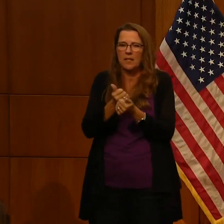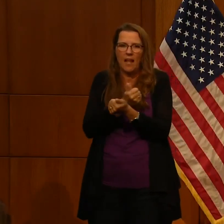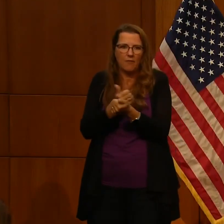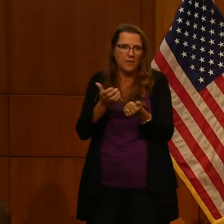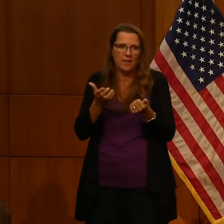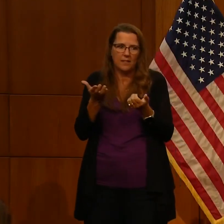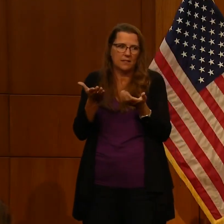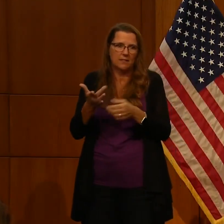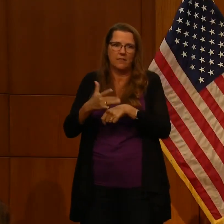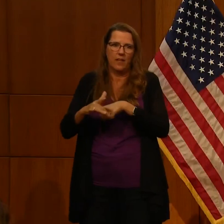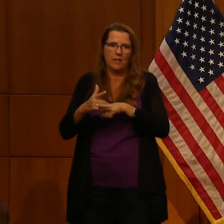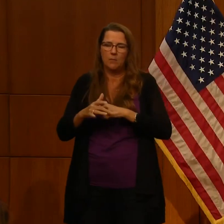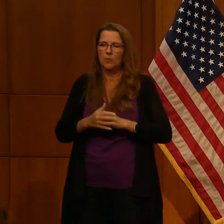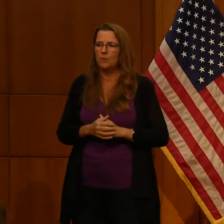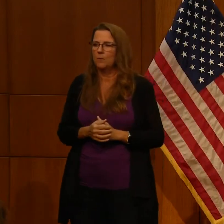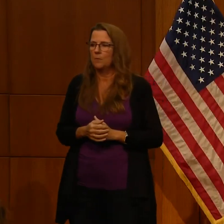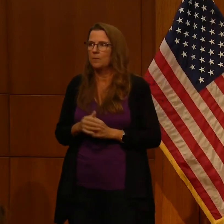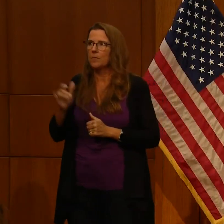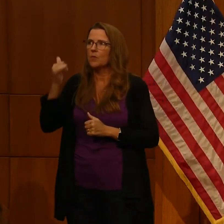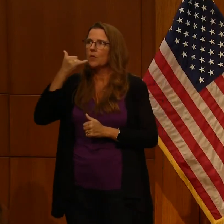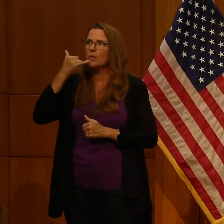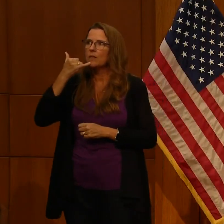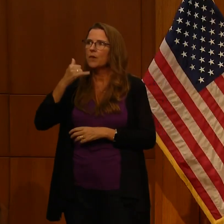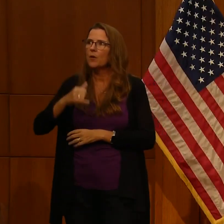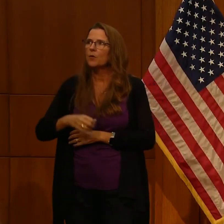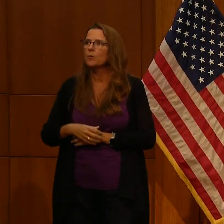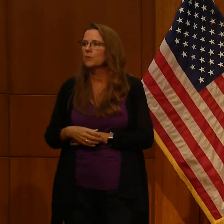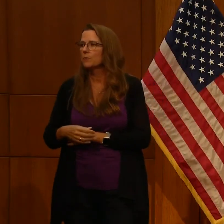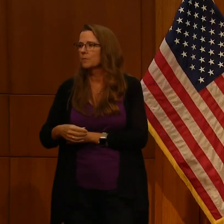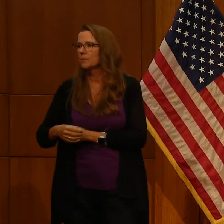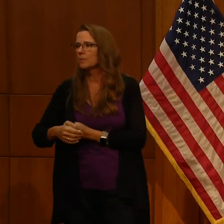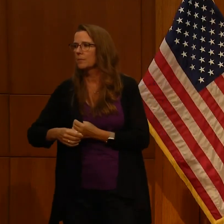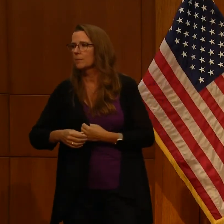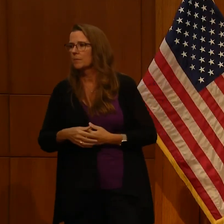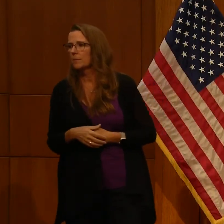ARMS PUT ALL THOSE OPTIONS ARE